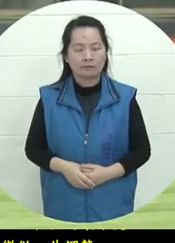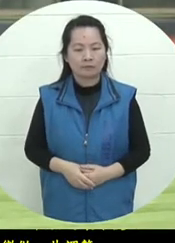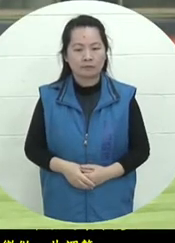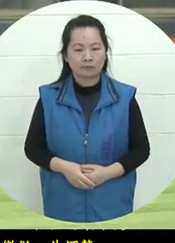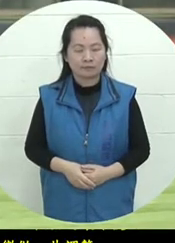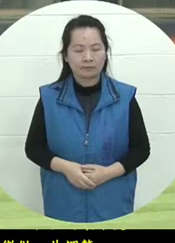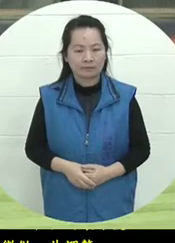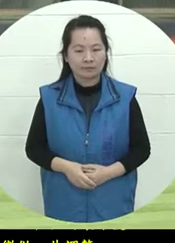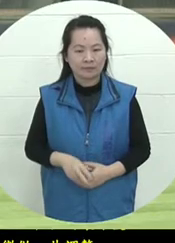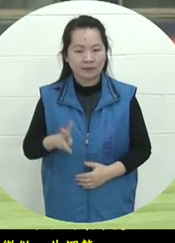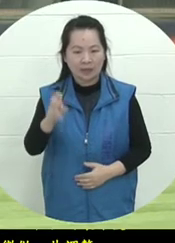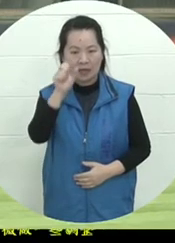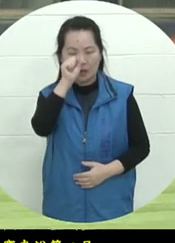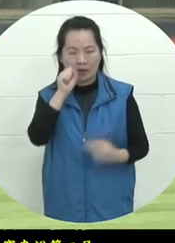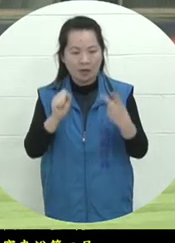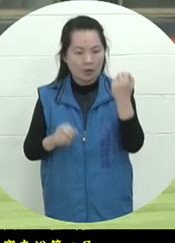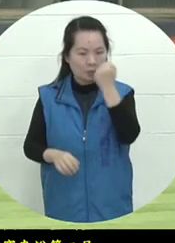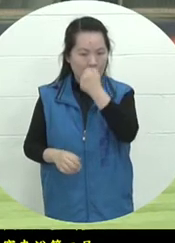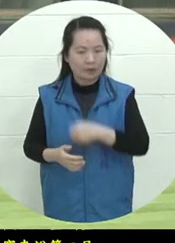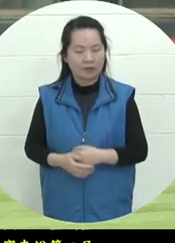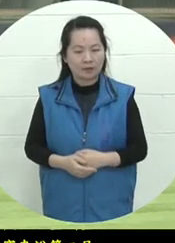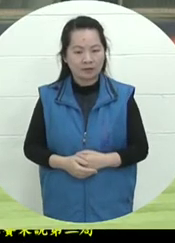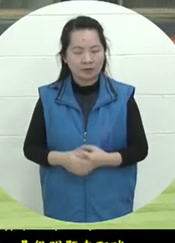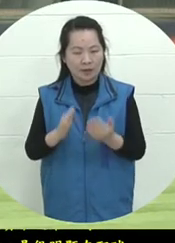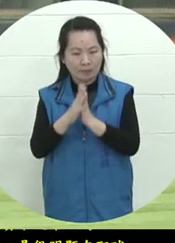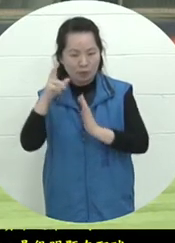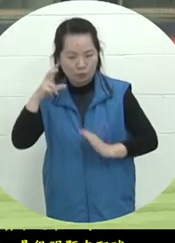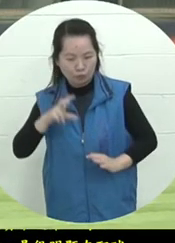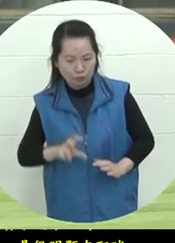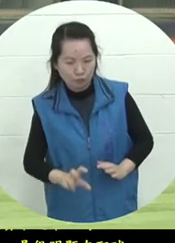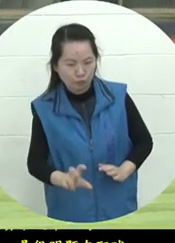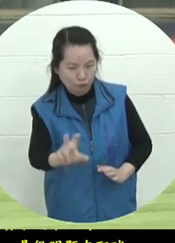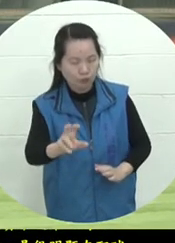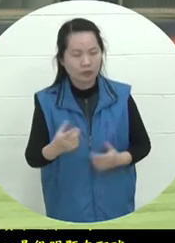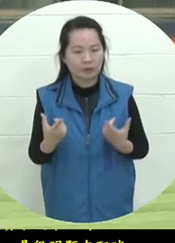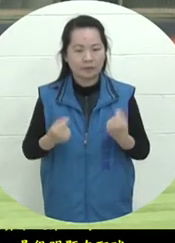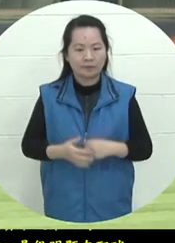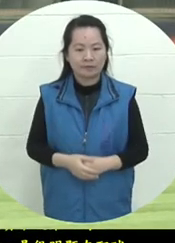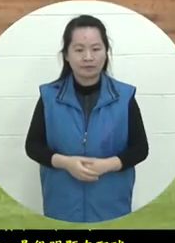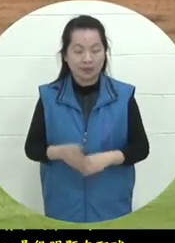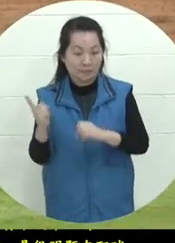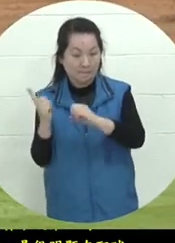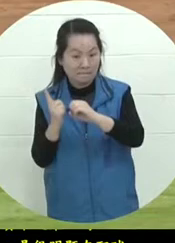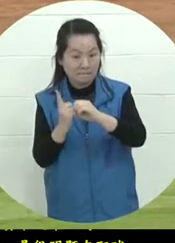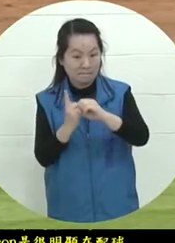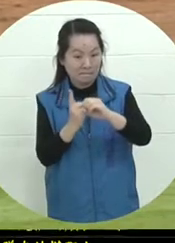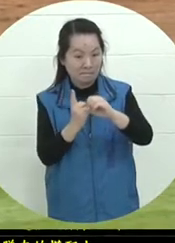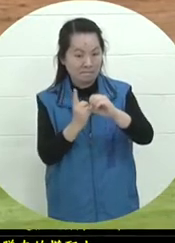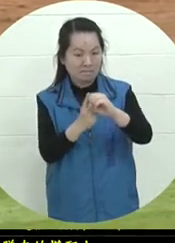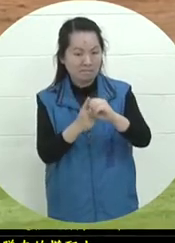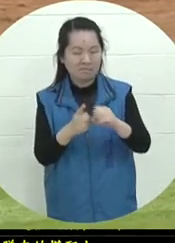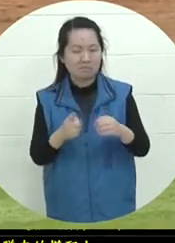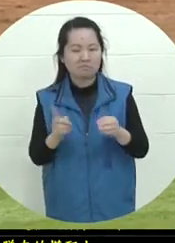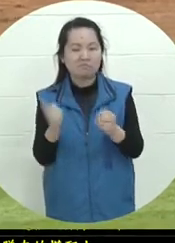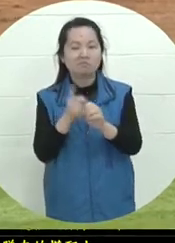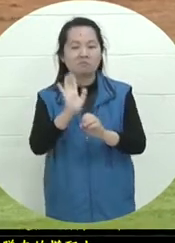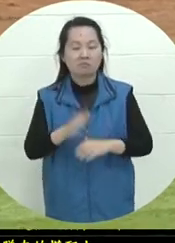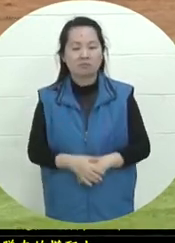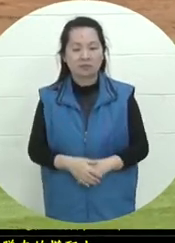Then after two pieces, he also uses a change ball at a low angle to lure . However, the Japanese batters here take him first. The number of balls picked out came to a good 3.